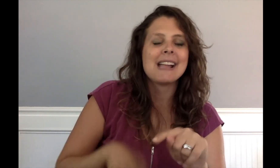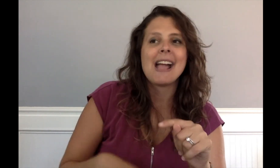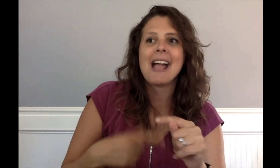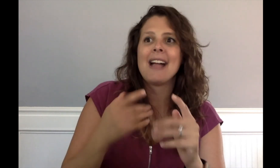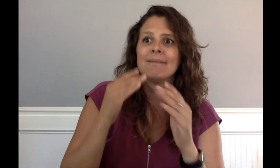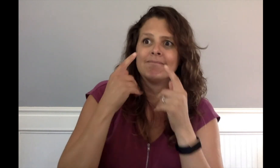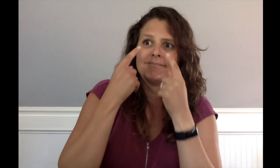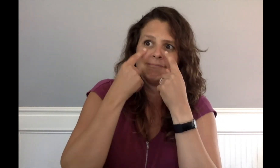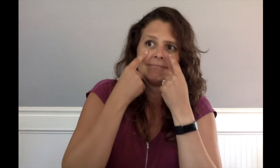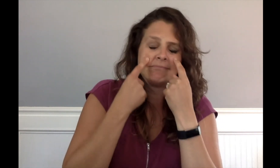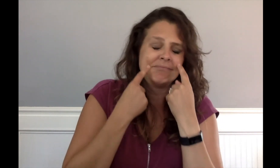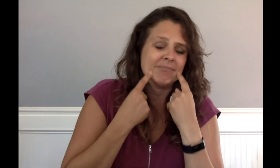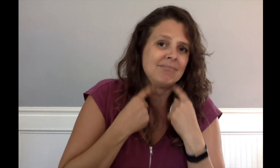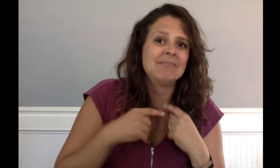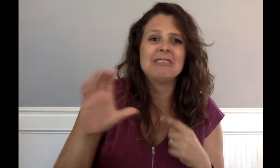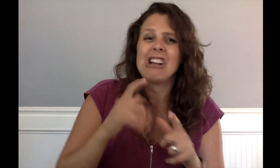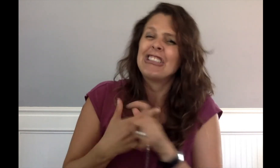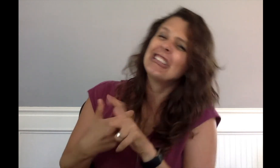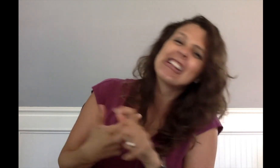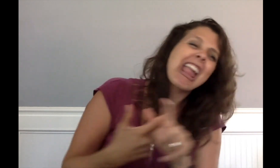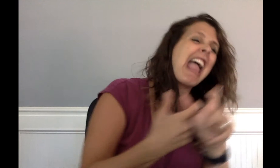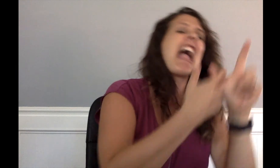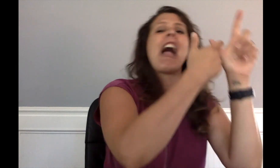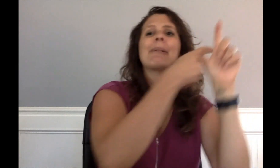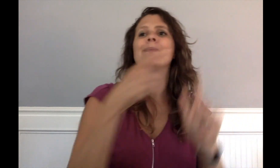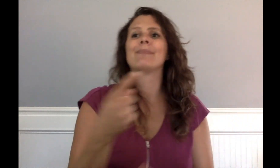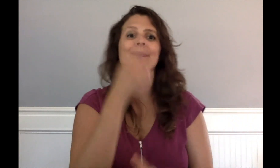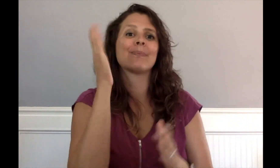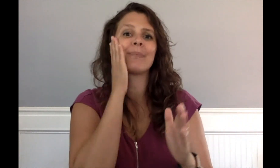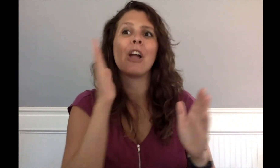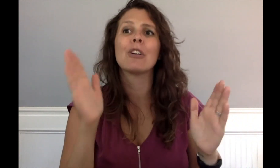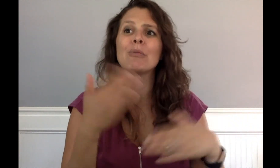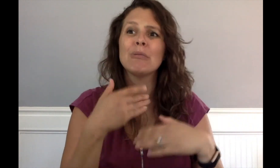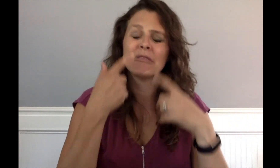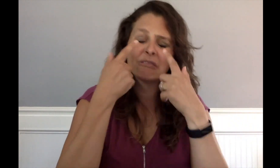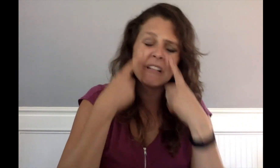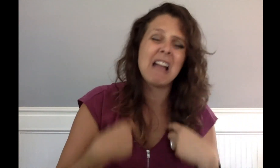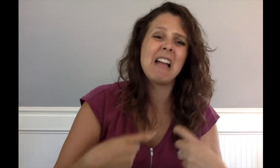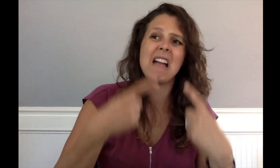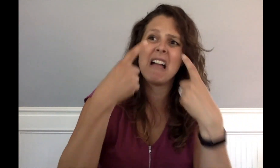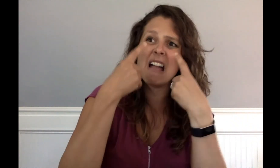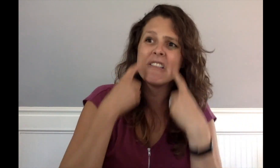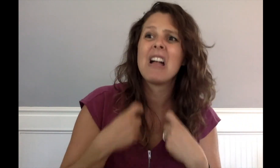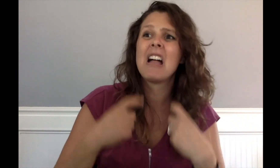But it didn't work. Charlie raced up the stairs to his bedroom, hot tears